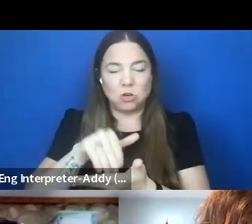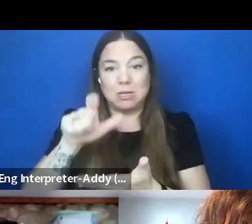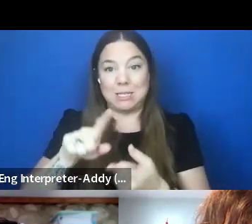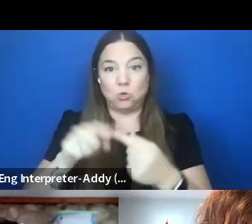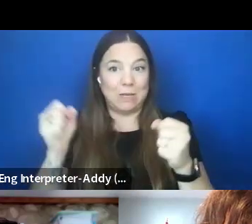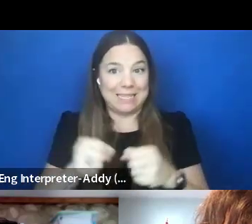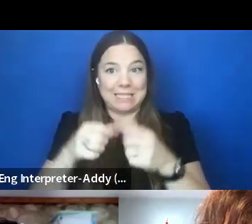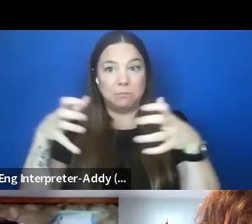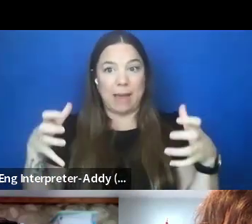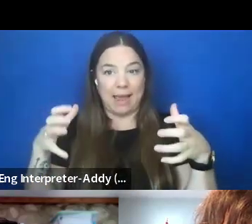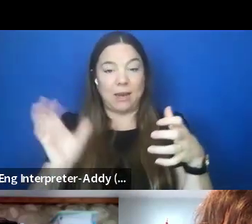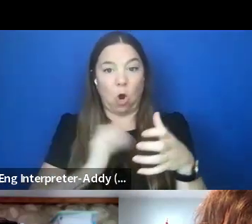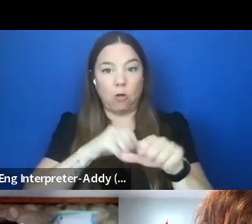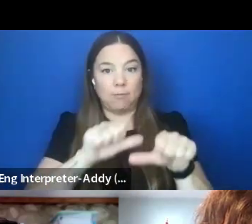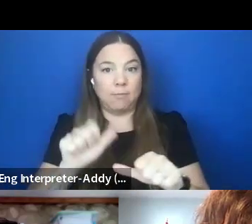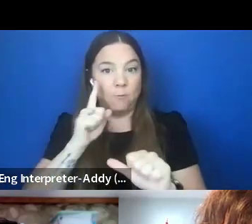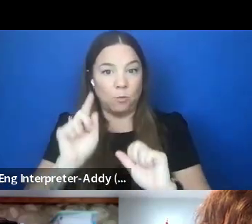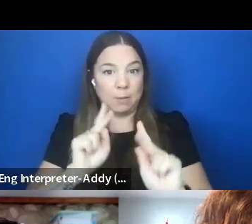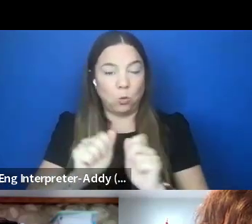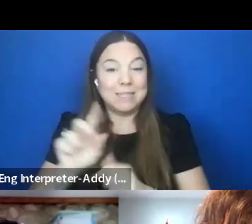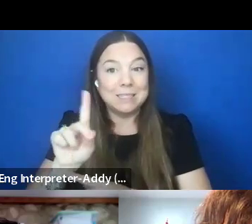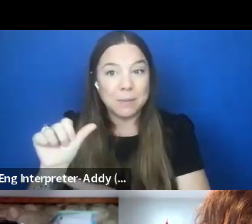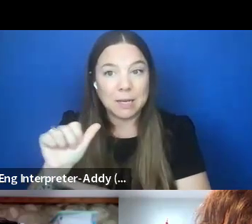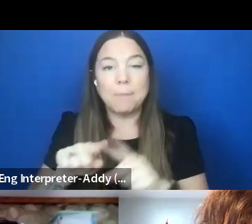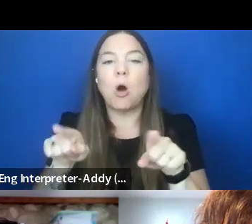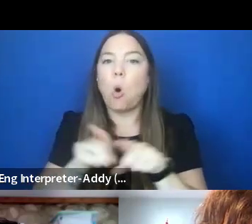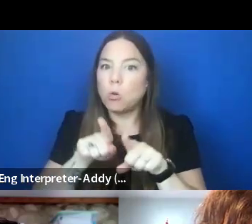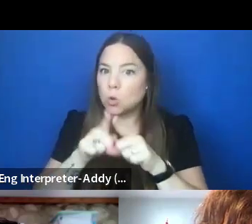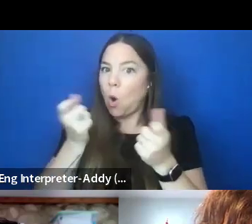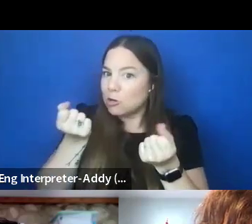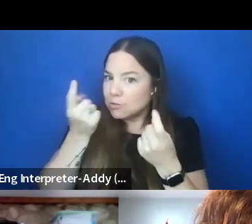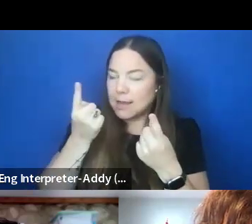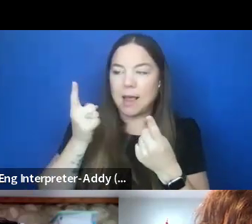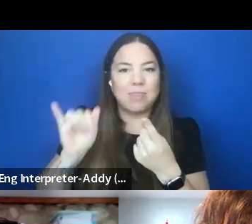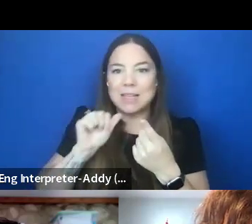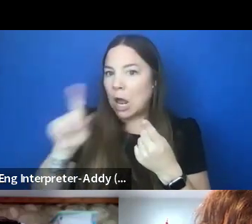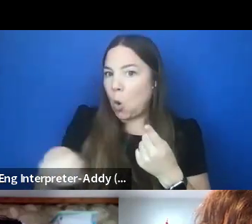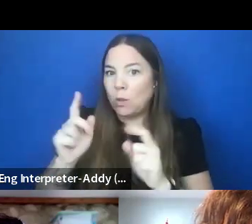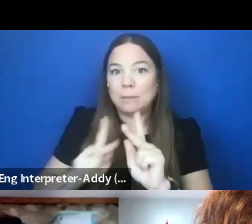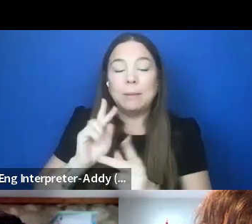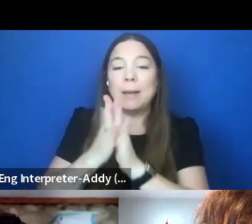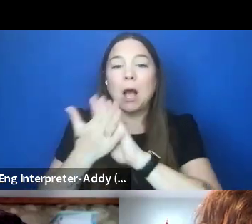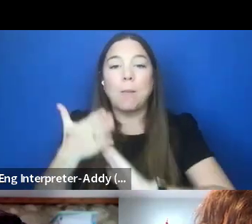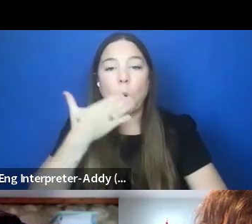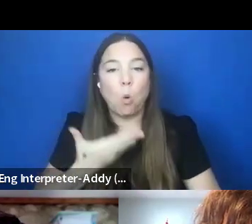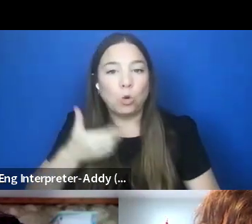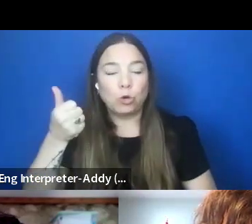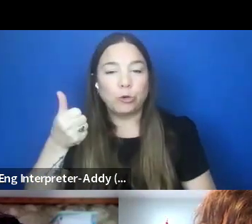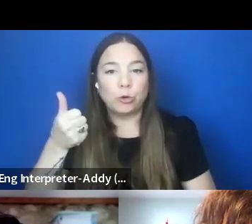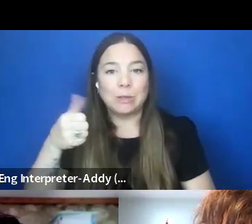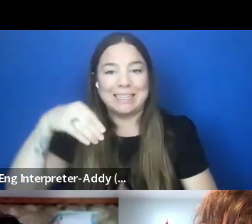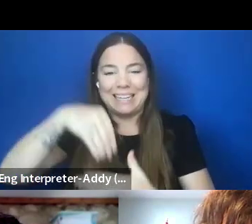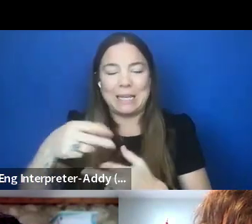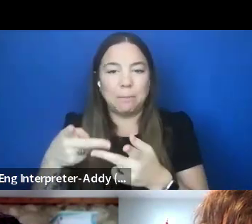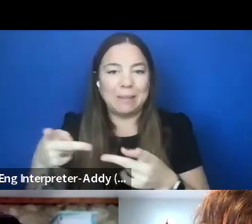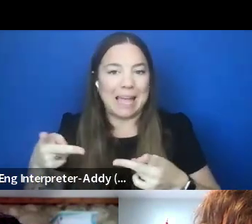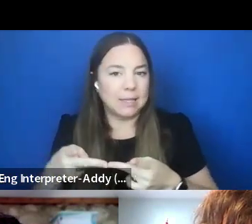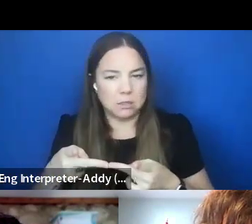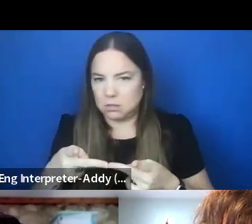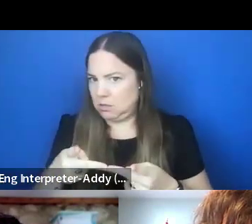Don Dew: for people with disabilities, but to actually understand. It's not just people who are aging in place that need, that that is, people with disabilities and